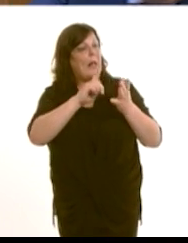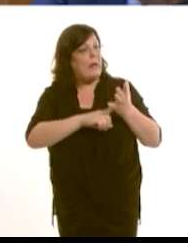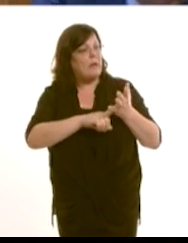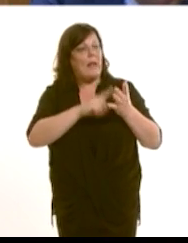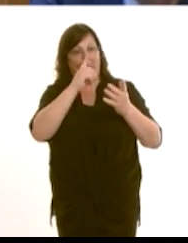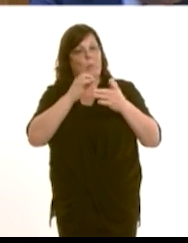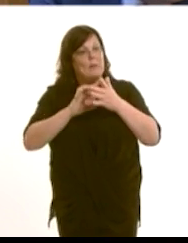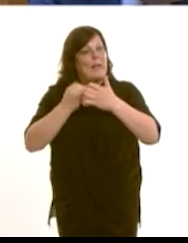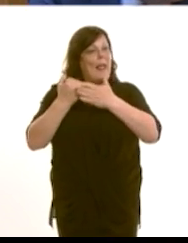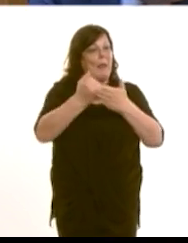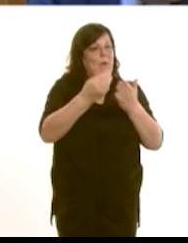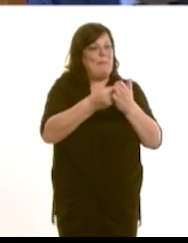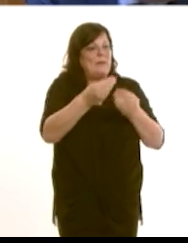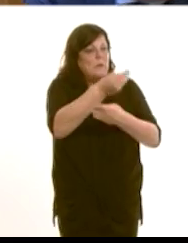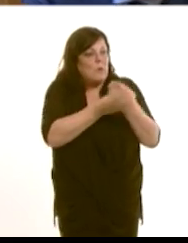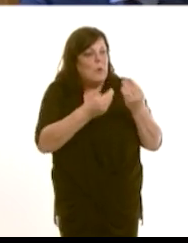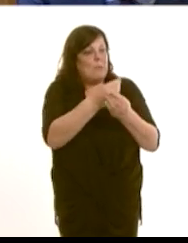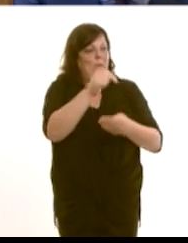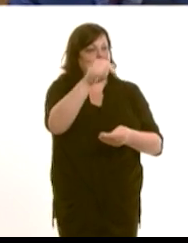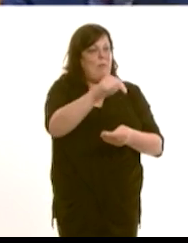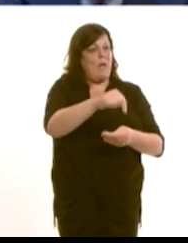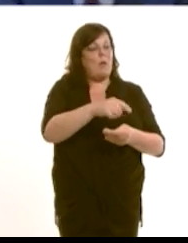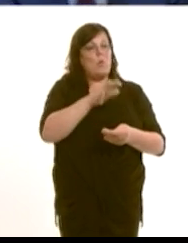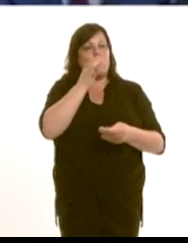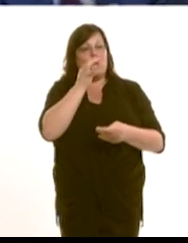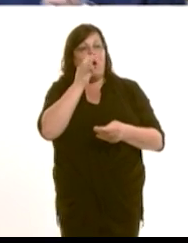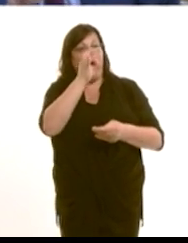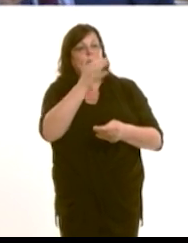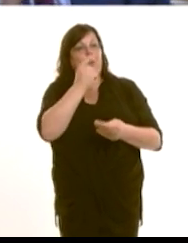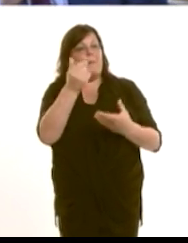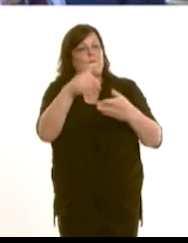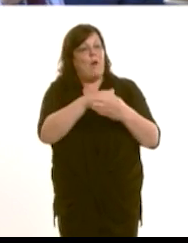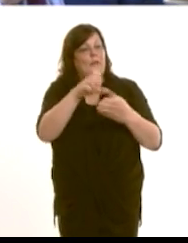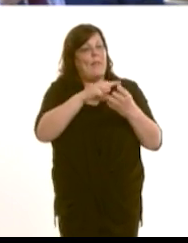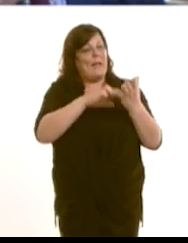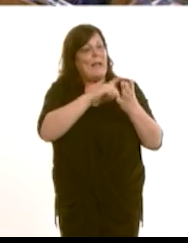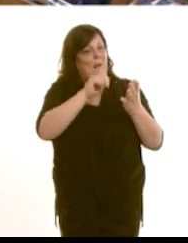involved to make sure that that potential is realised. Mohammad Asghar: 9.